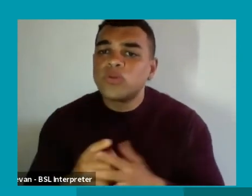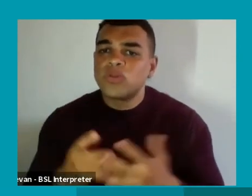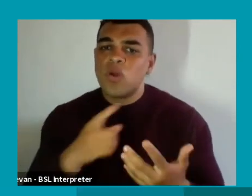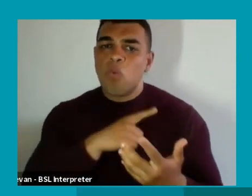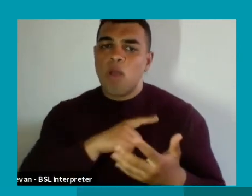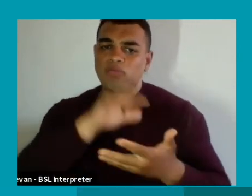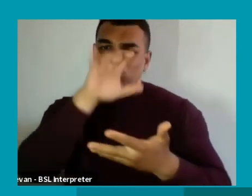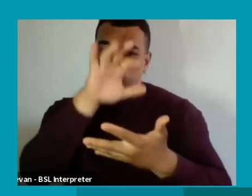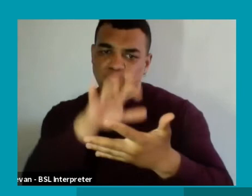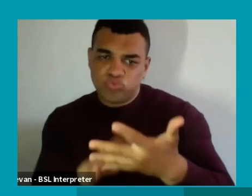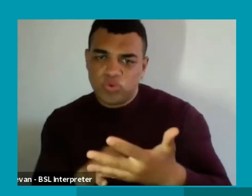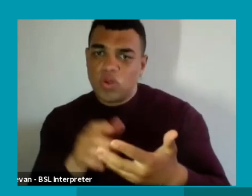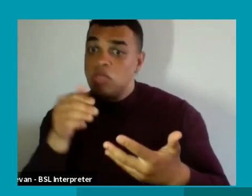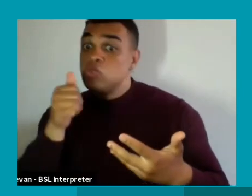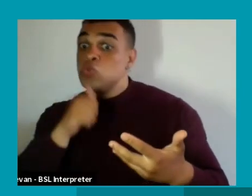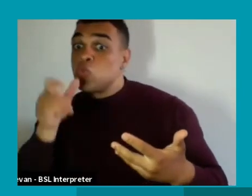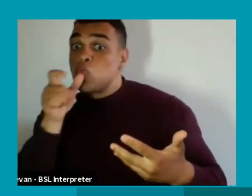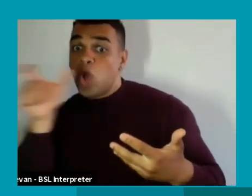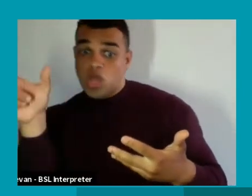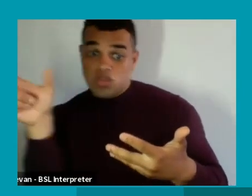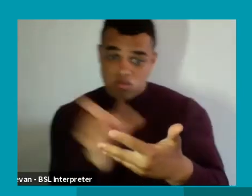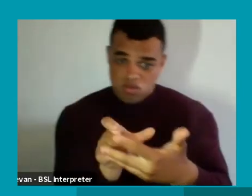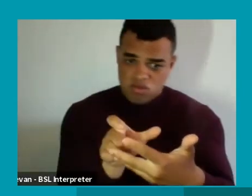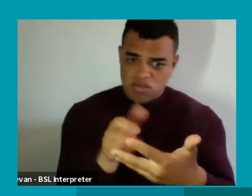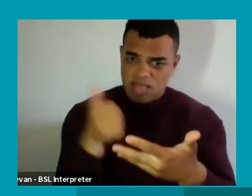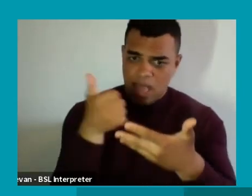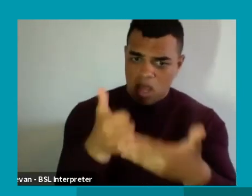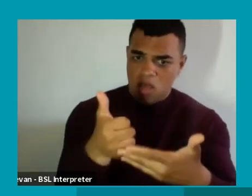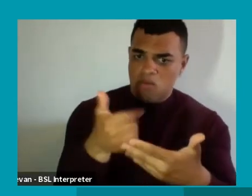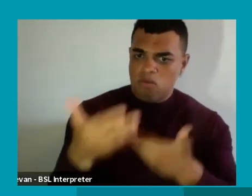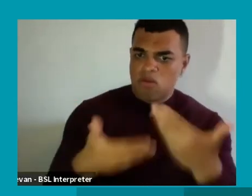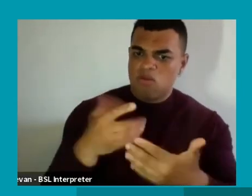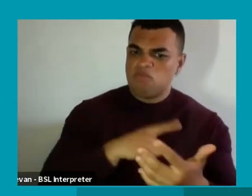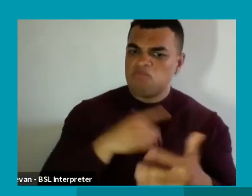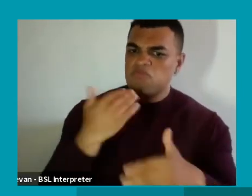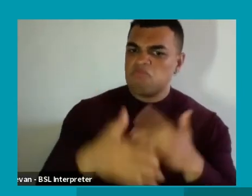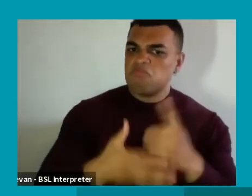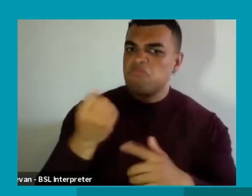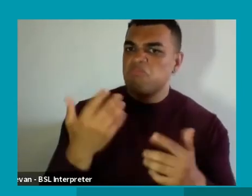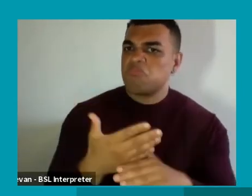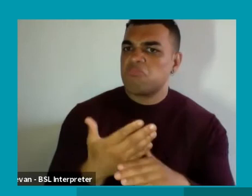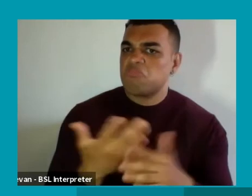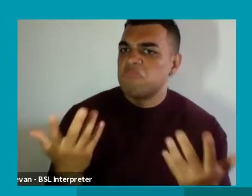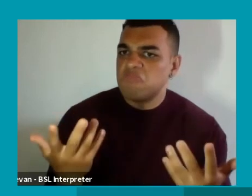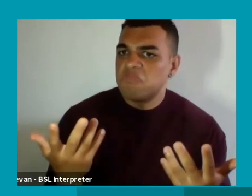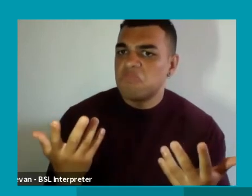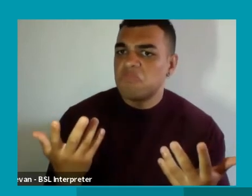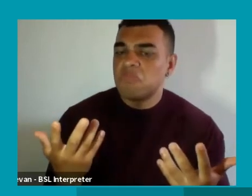description and use the language that's in it and the language that's used throughout the websites of employers and reflect that in the personal statement.